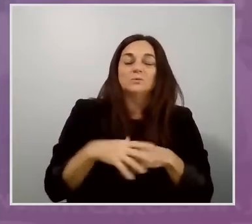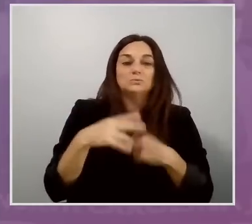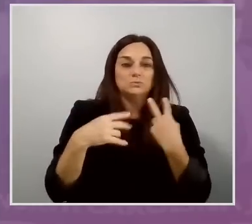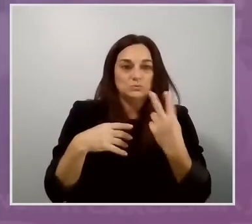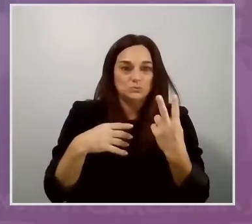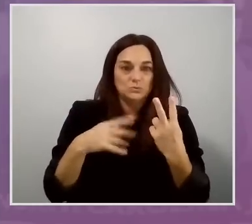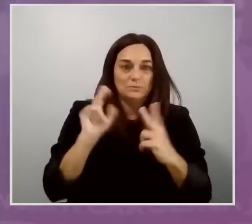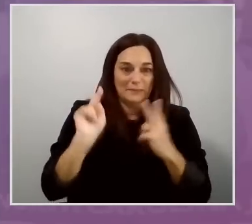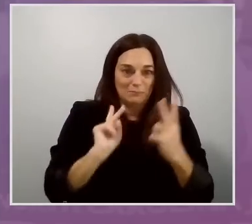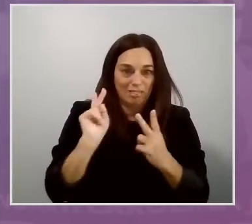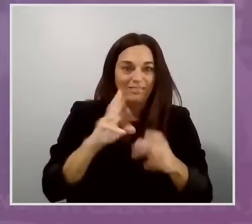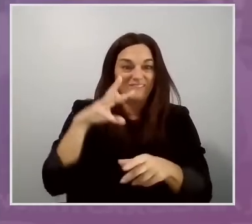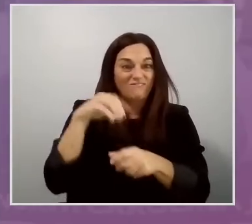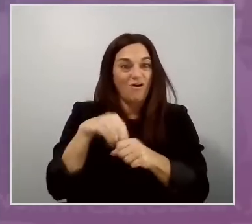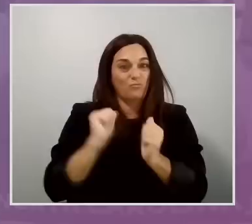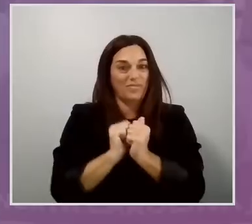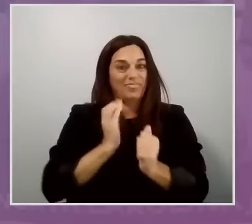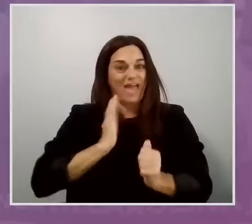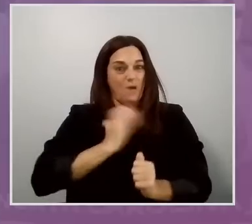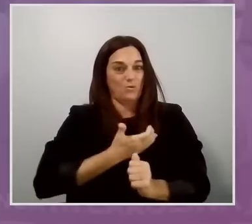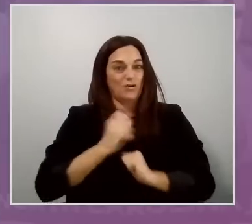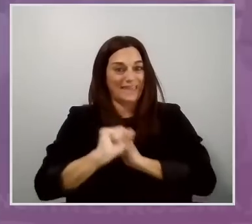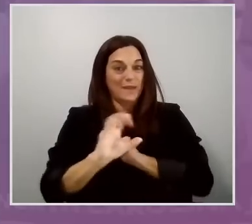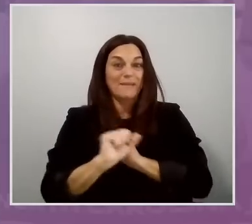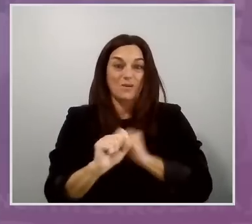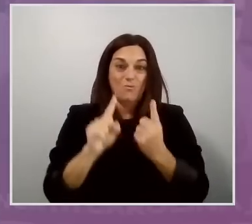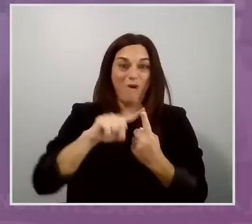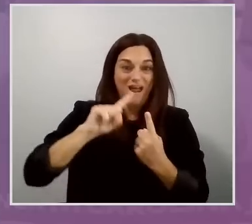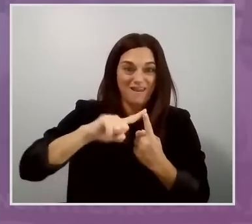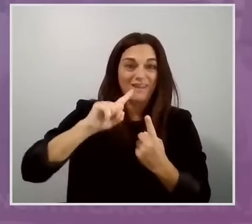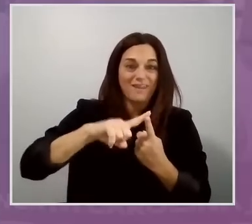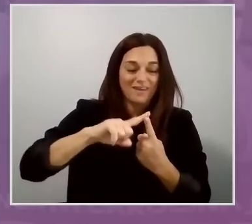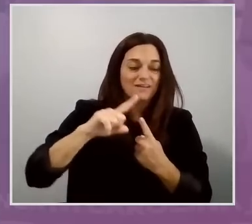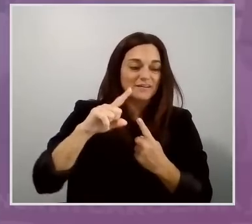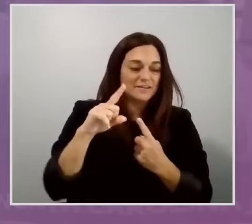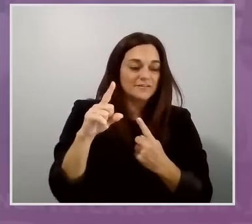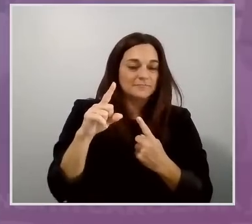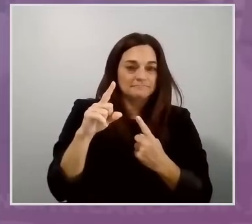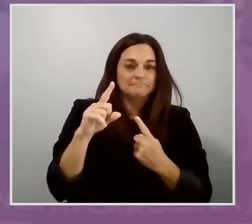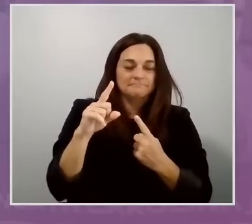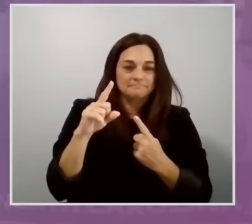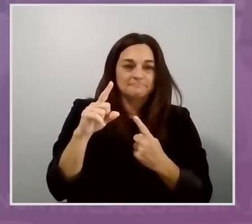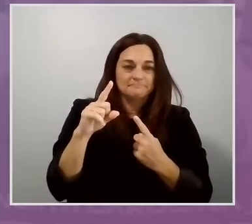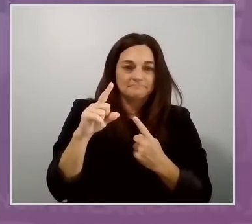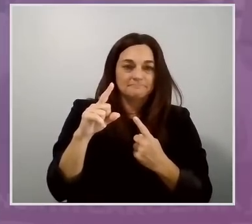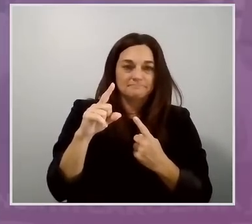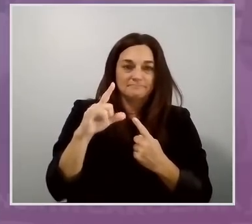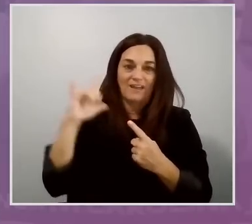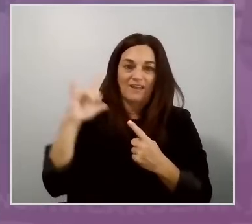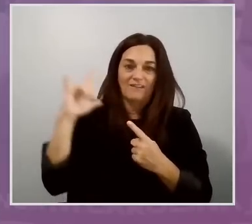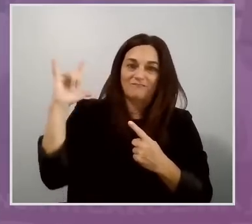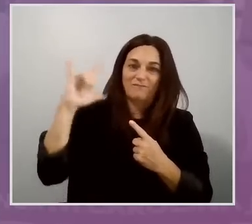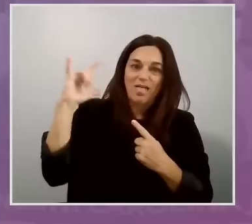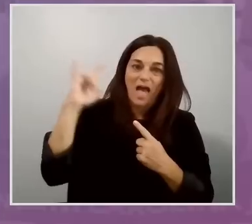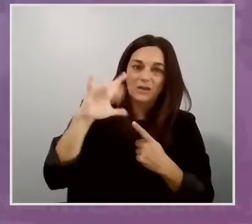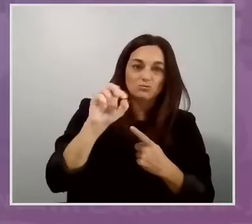AND LATE LAST NIGHT WE GOT WORD THAT TWO OF THE FOLKS